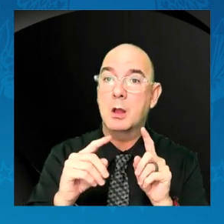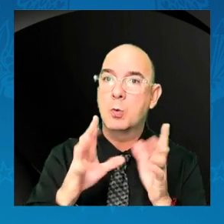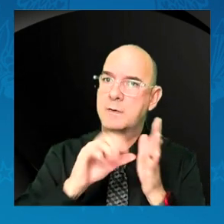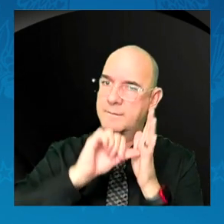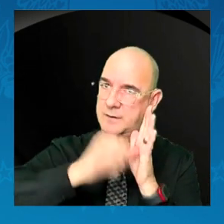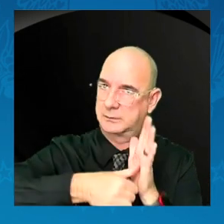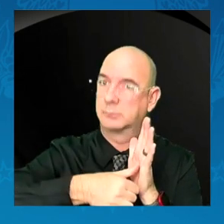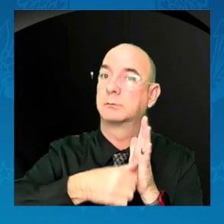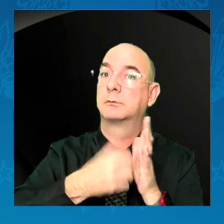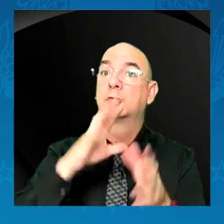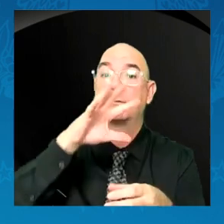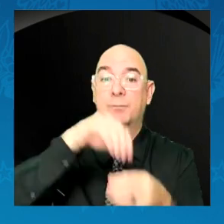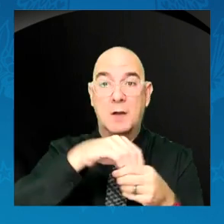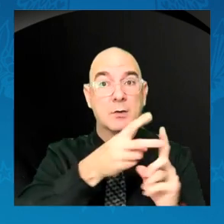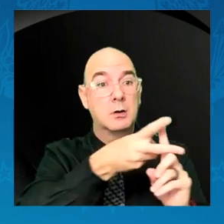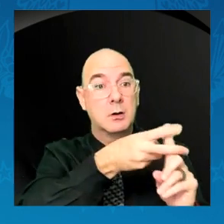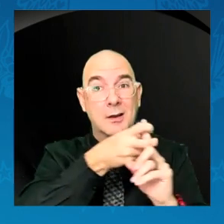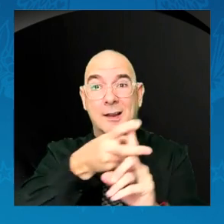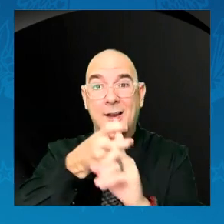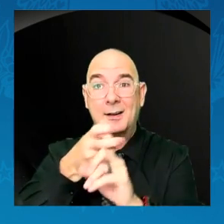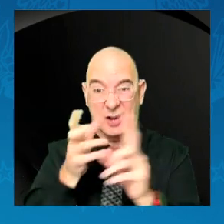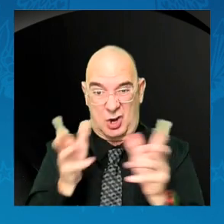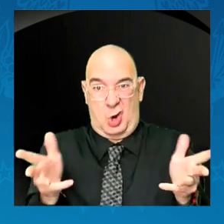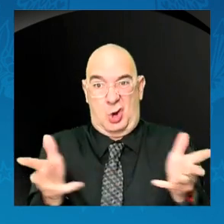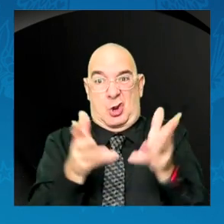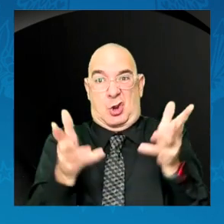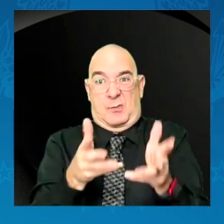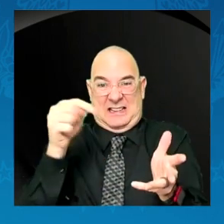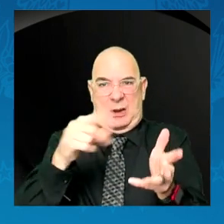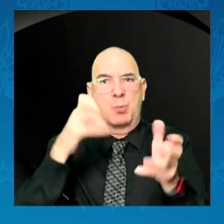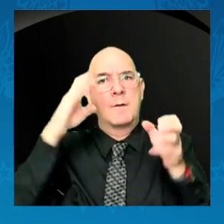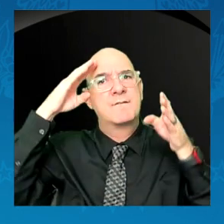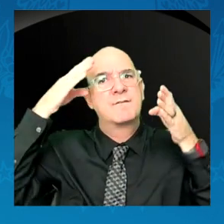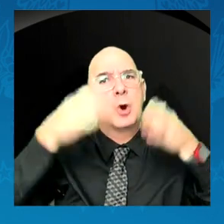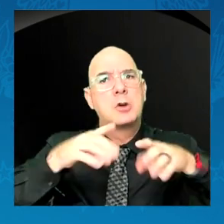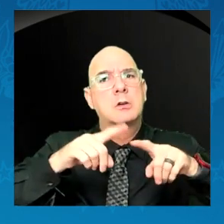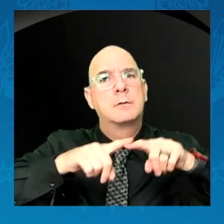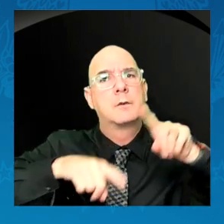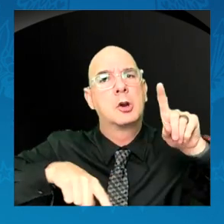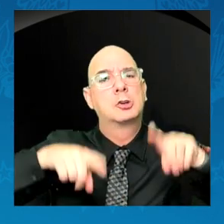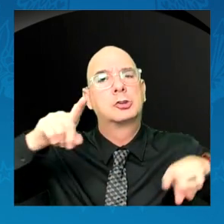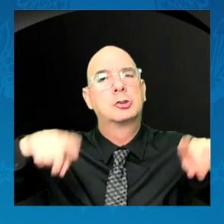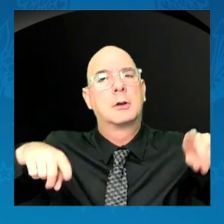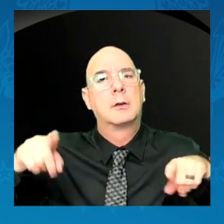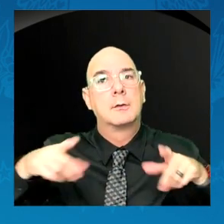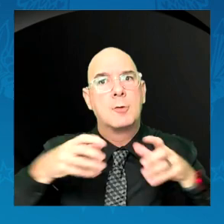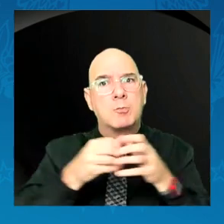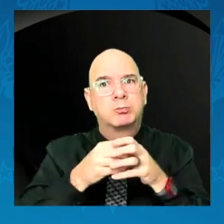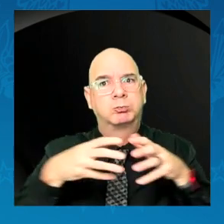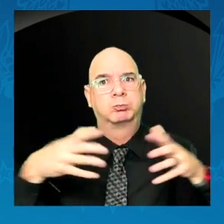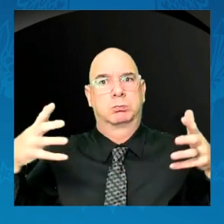We are focused on diversity. We have expanded our outreach with colleges and universities with strong STEM programs